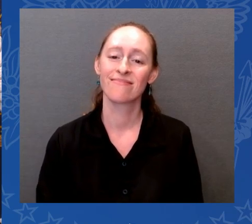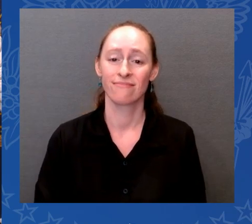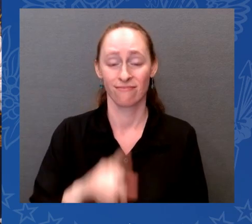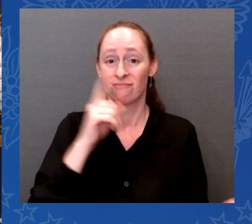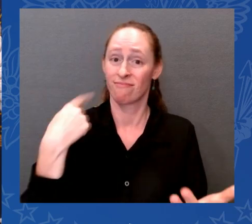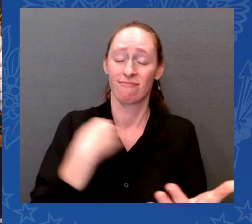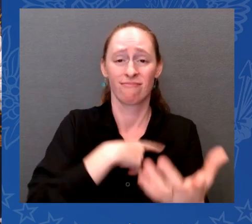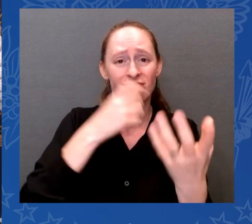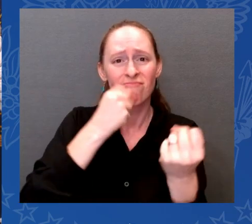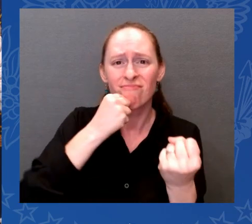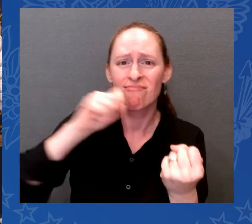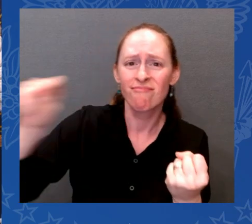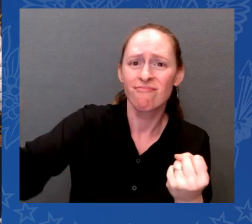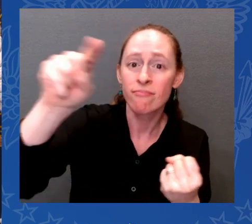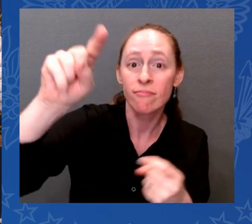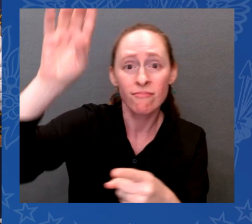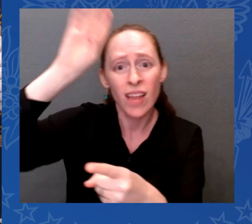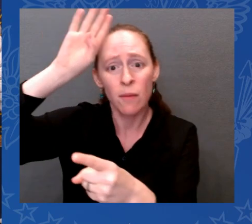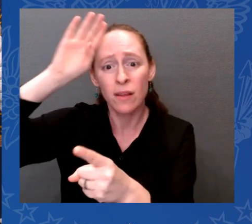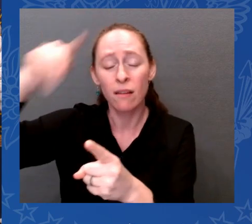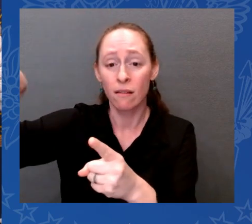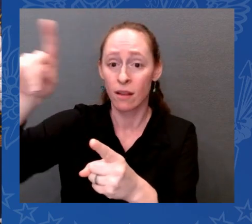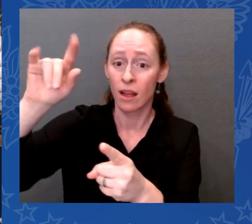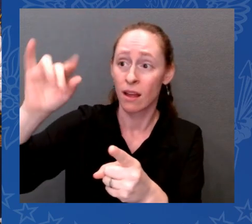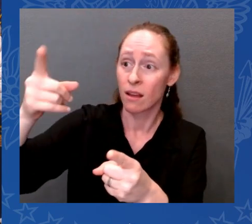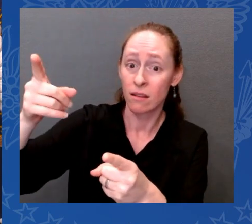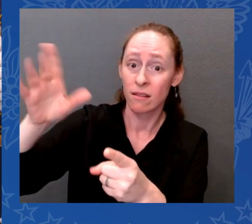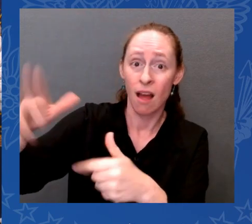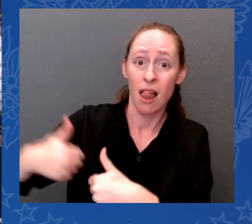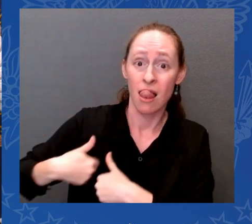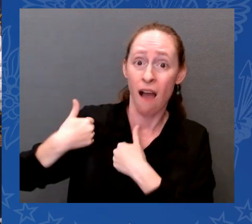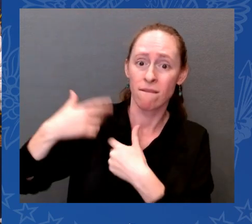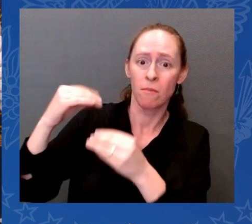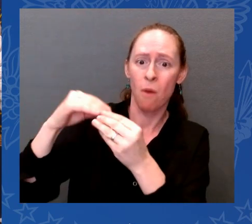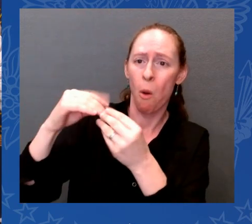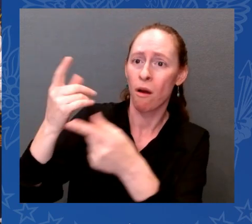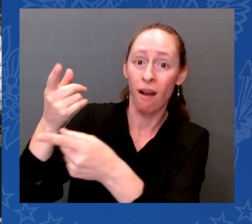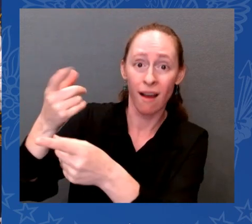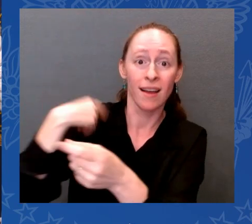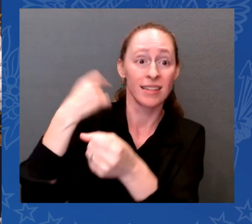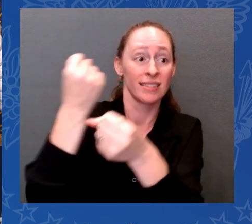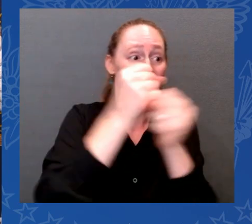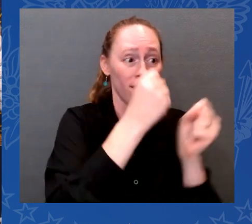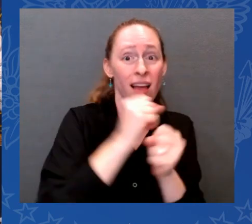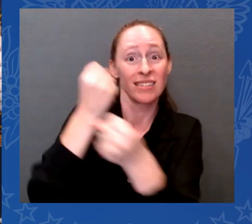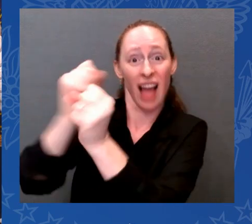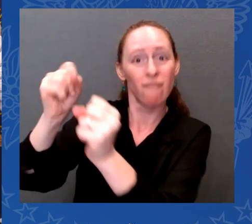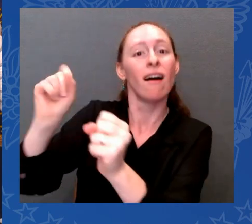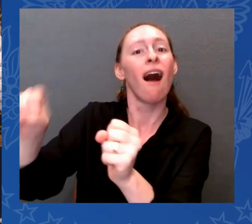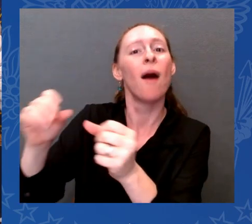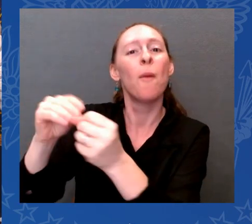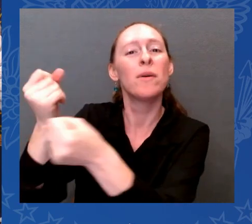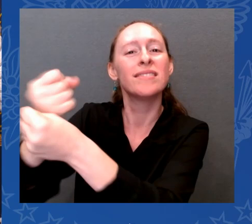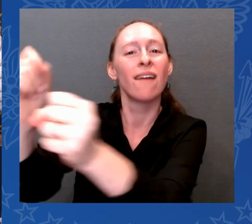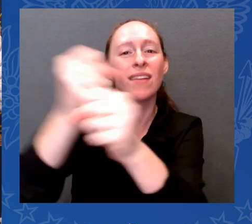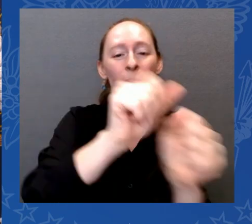are more firefighters. That's why, as a senator and as a -- when I was out of office and then back as President,